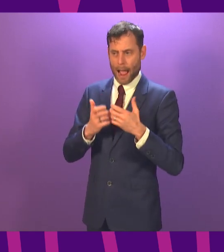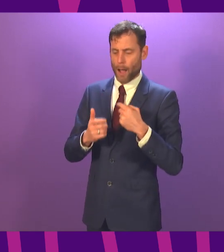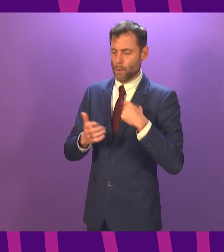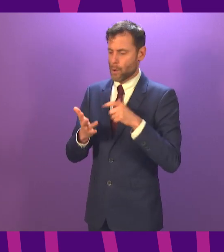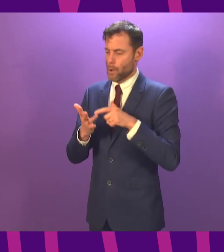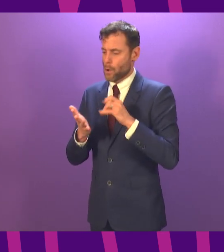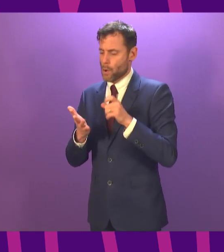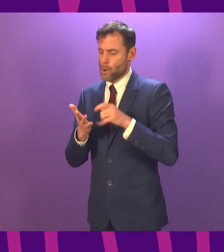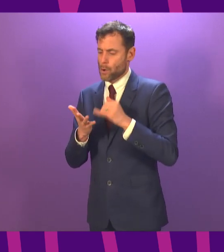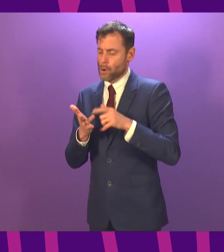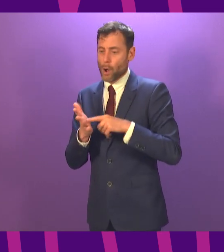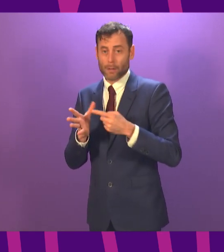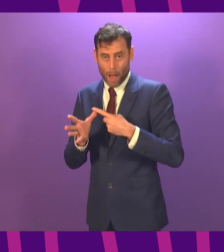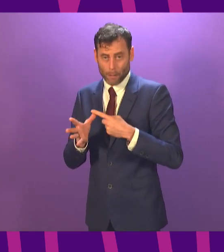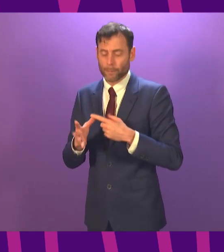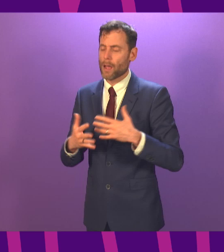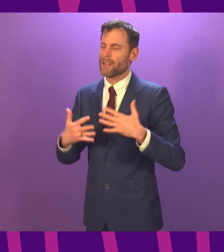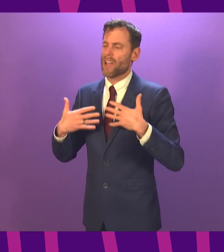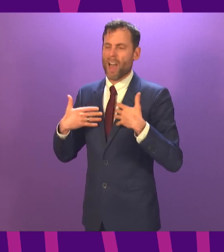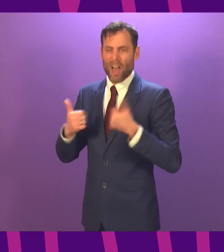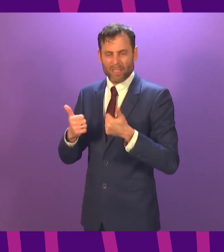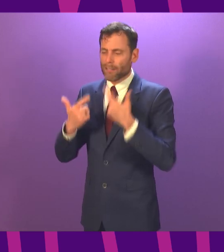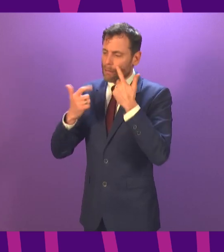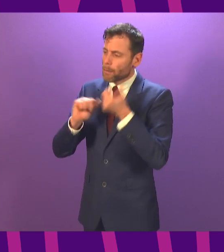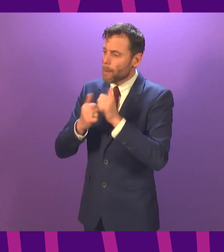and care partnerships and Alzheimer Scotland to review and assess the provision and the